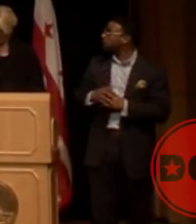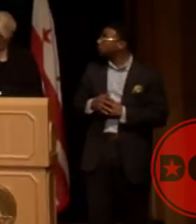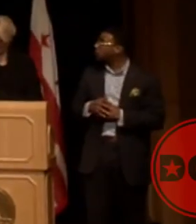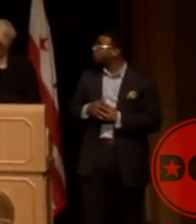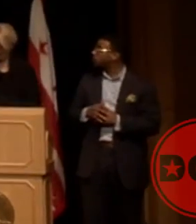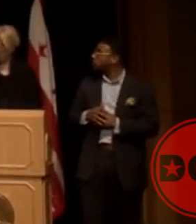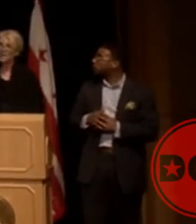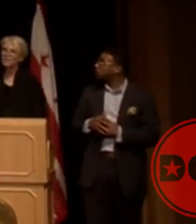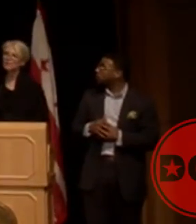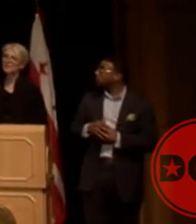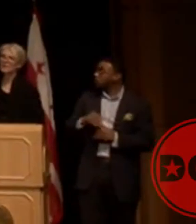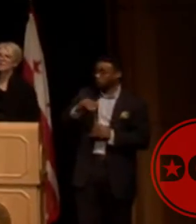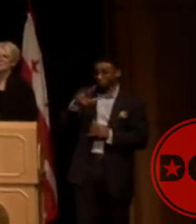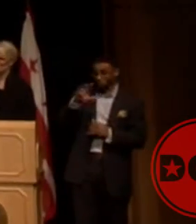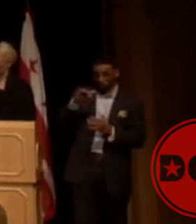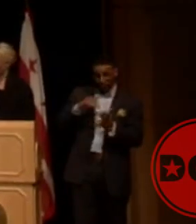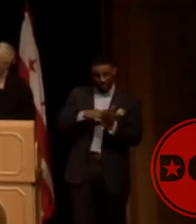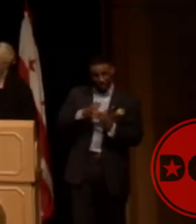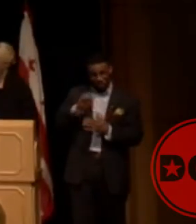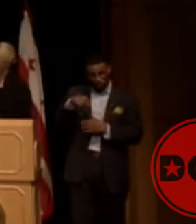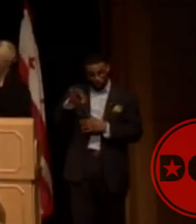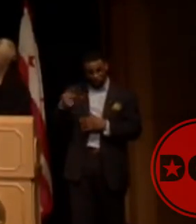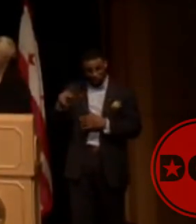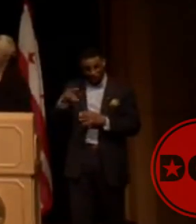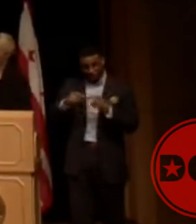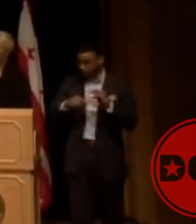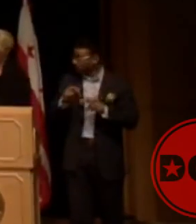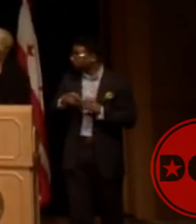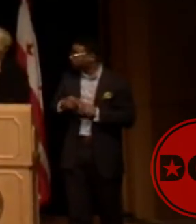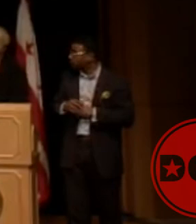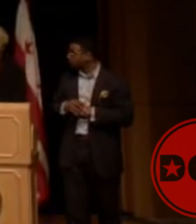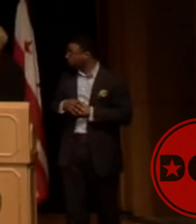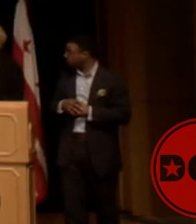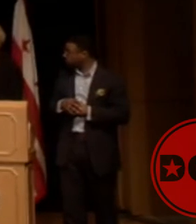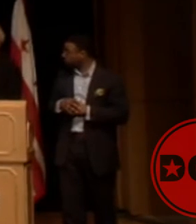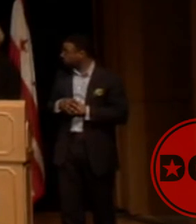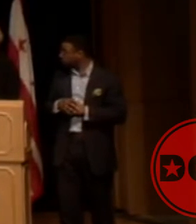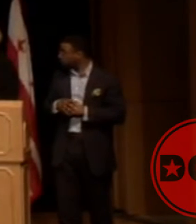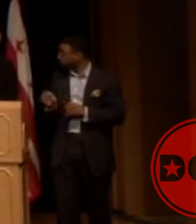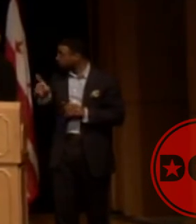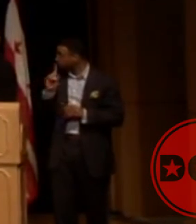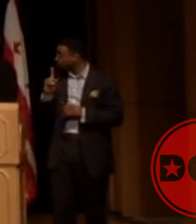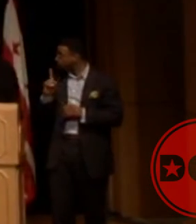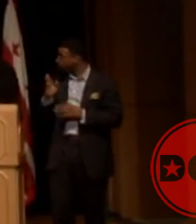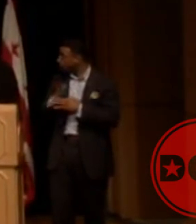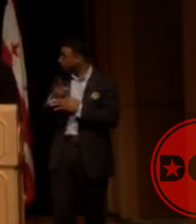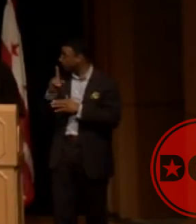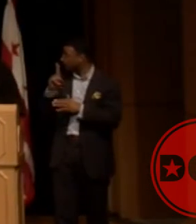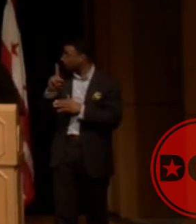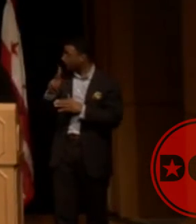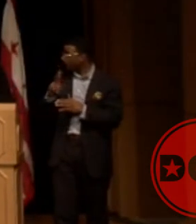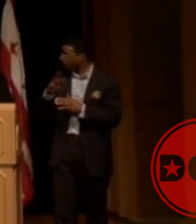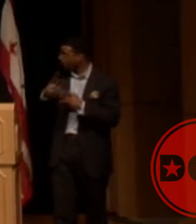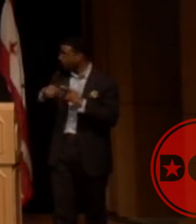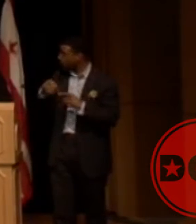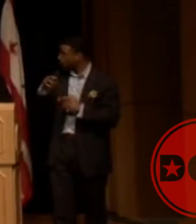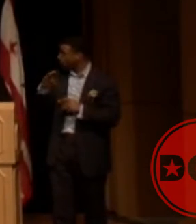AND IT IS A 300,000 SQUARE FOOT BUILDING. IT IS WITHIN A HALF MILE OF BENNING ROAD METRO STATION ON